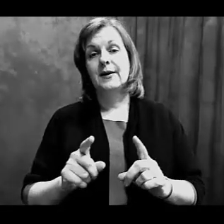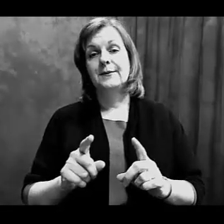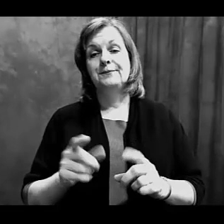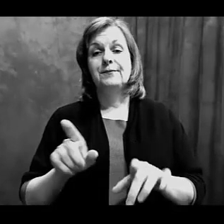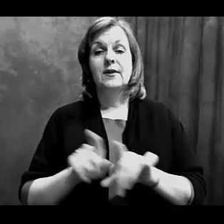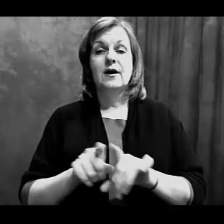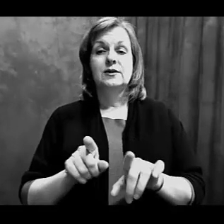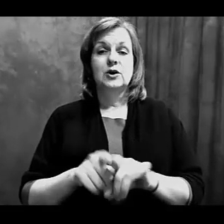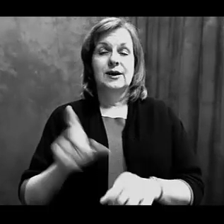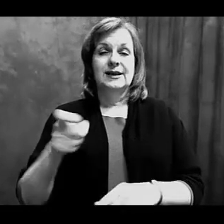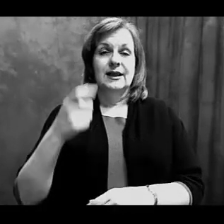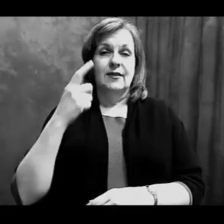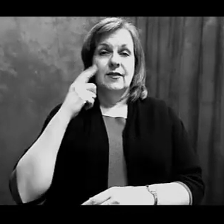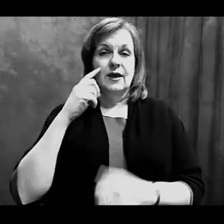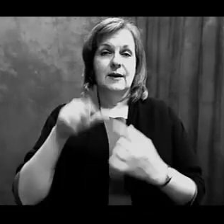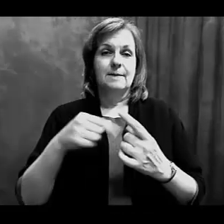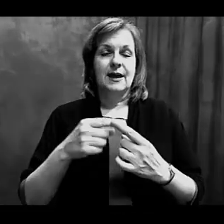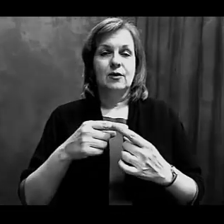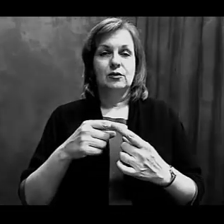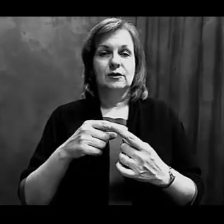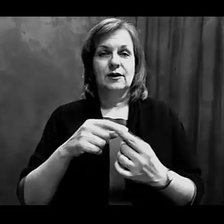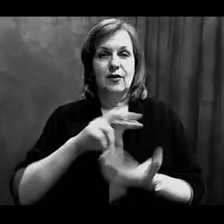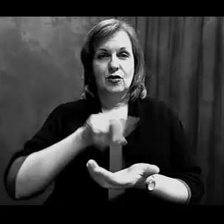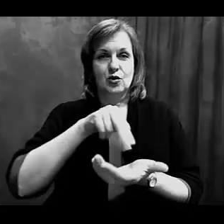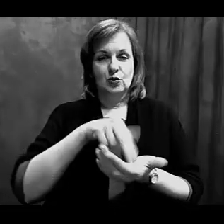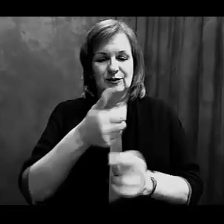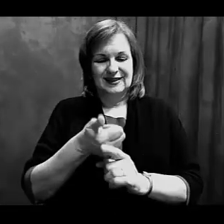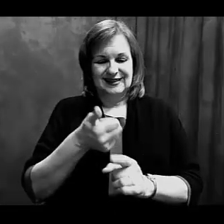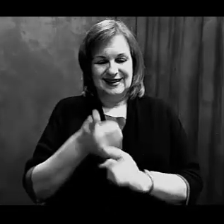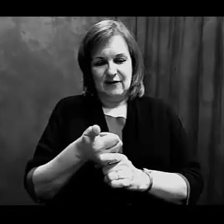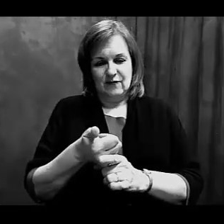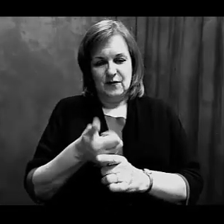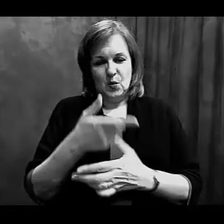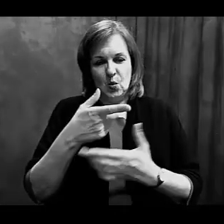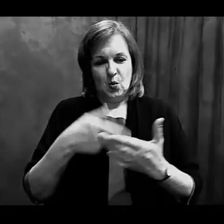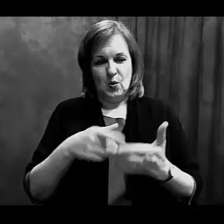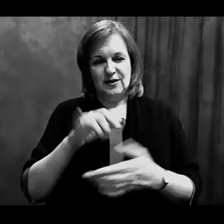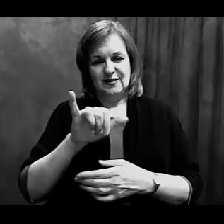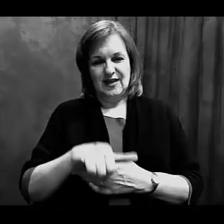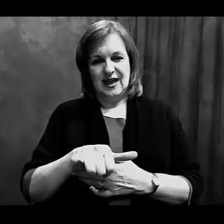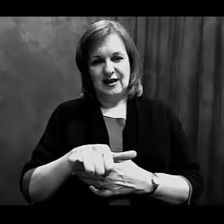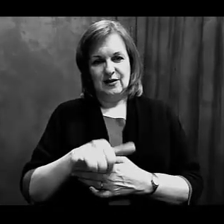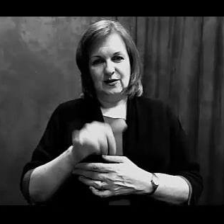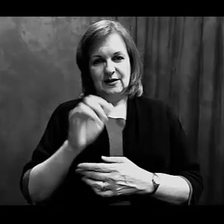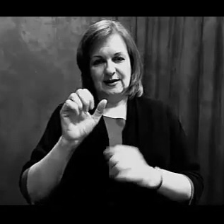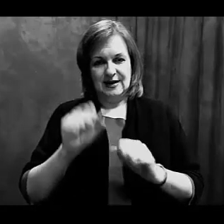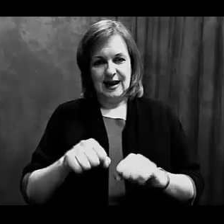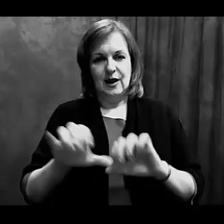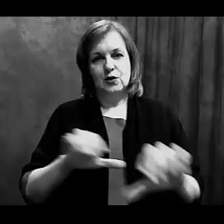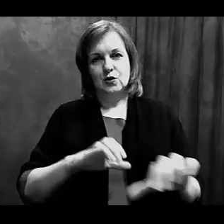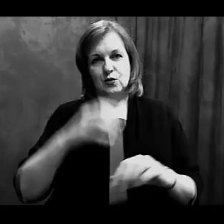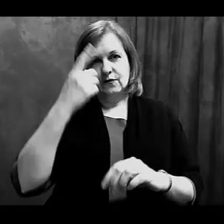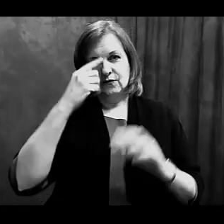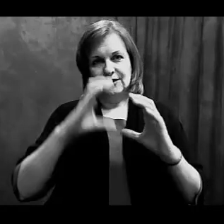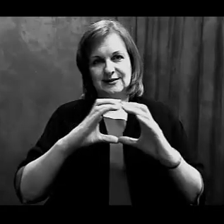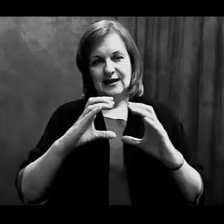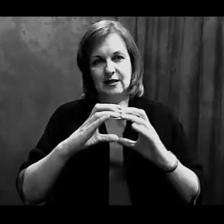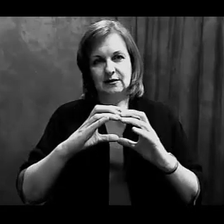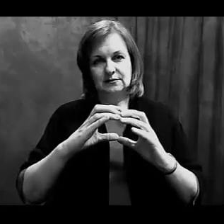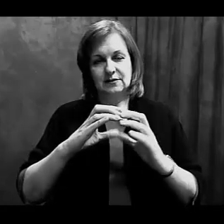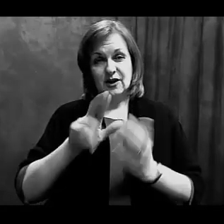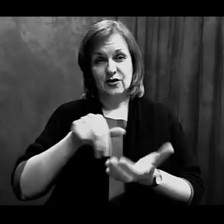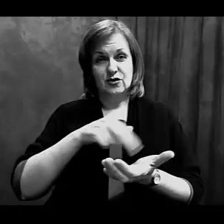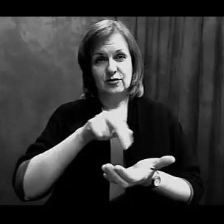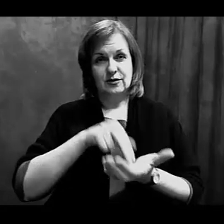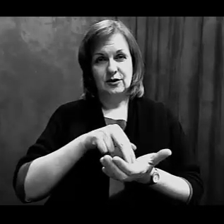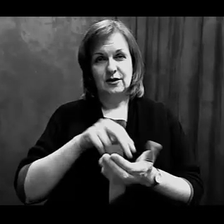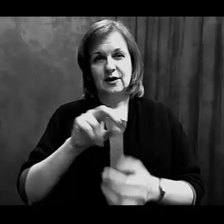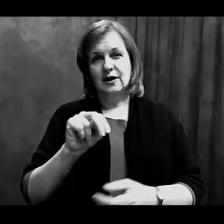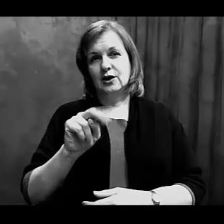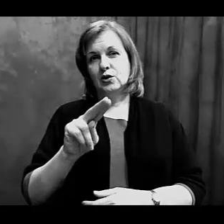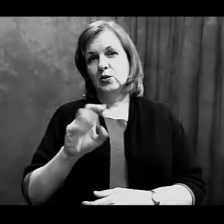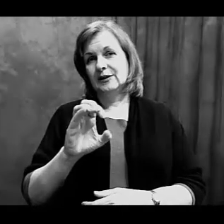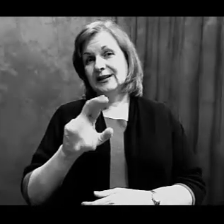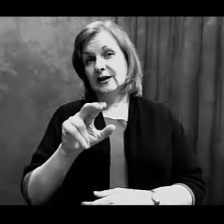but we also need to think about this nucleus itself and what it's actually doing for the cell so the nucleus